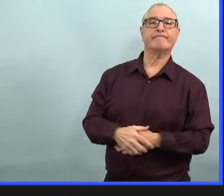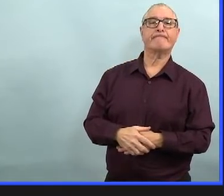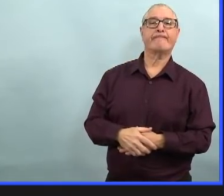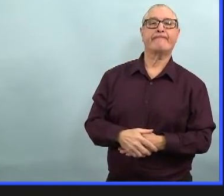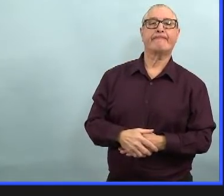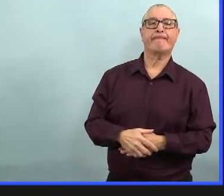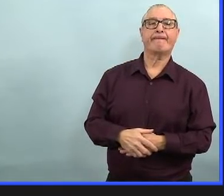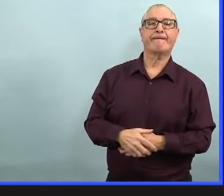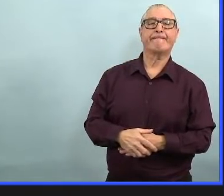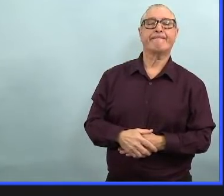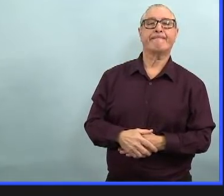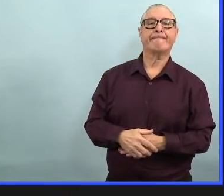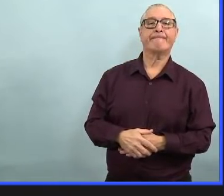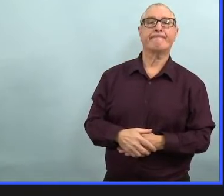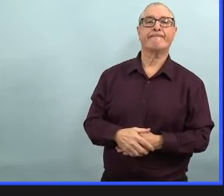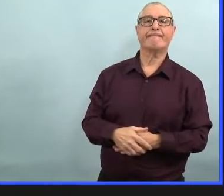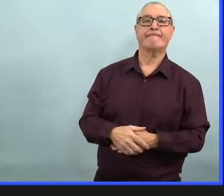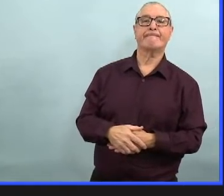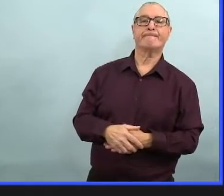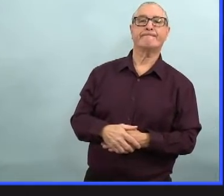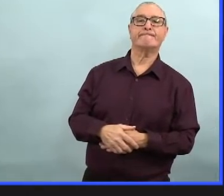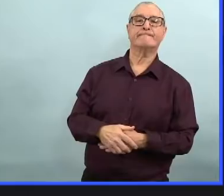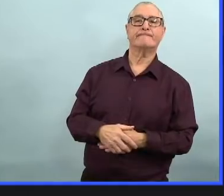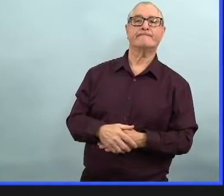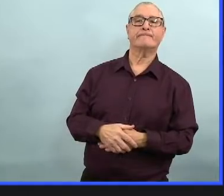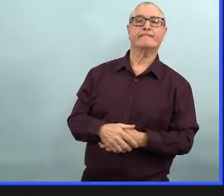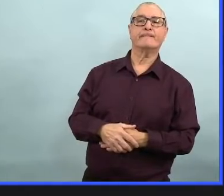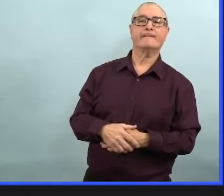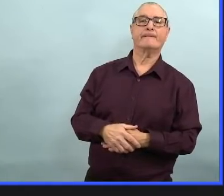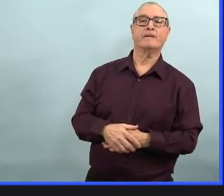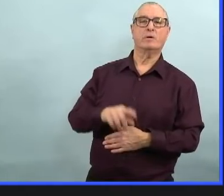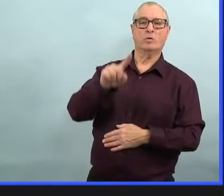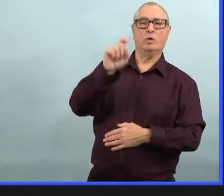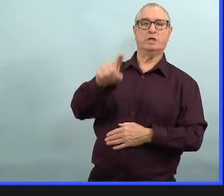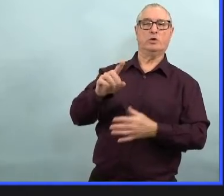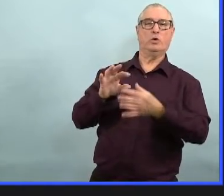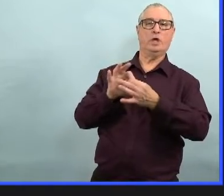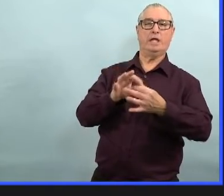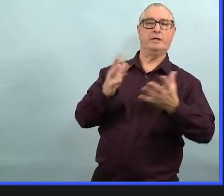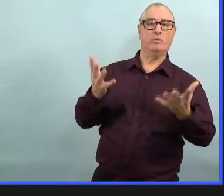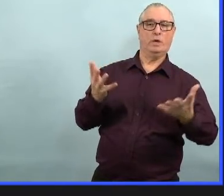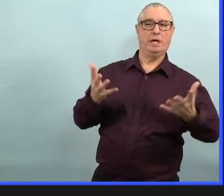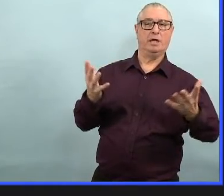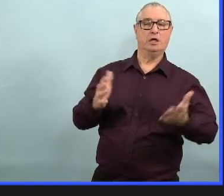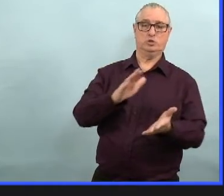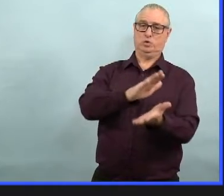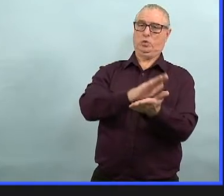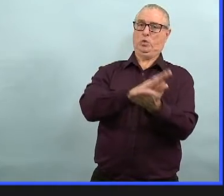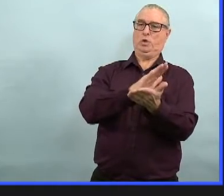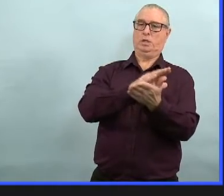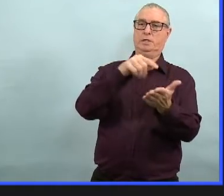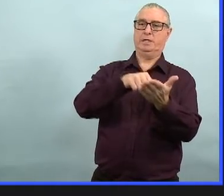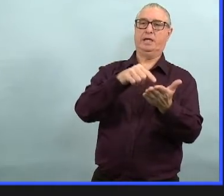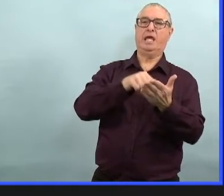i have some parents wondering um if the time between doses for kids age 5 to 11 should be